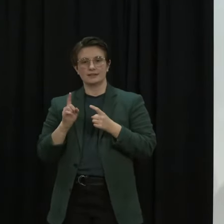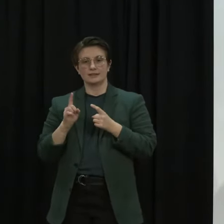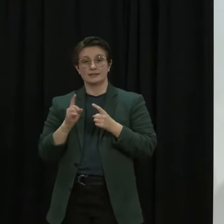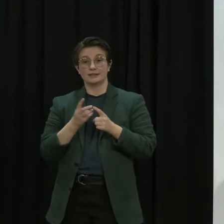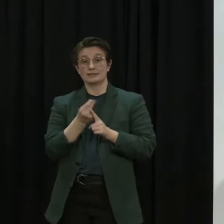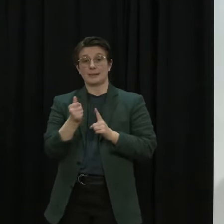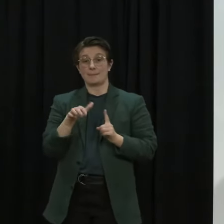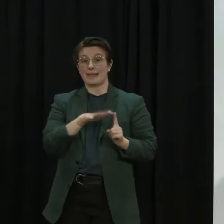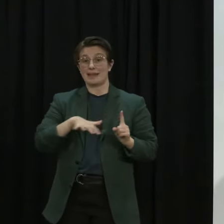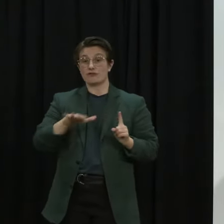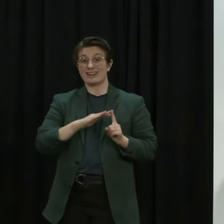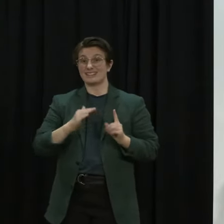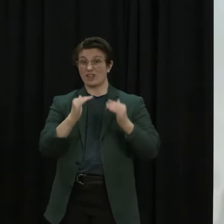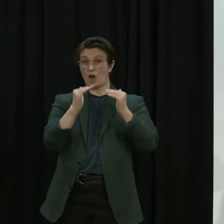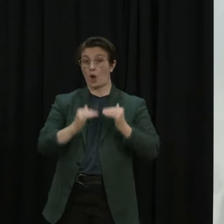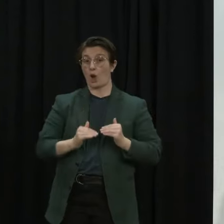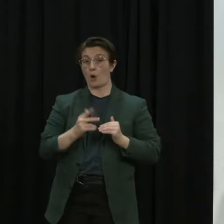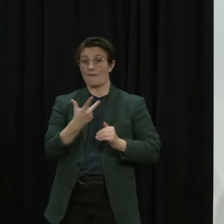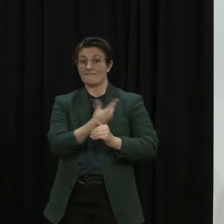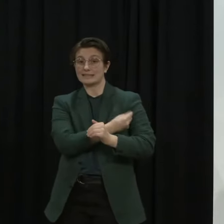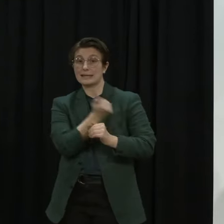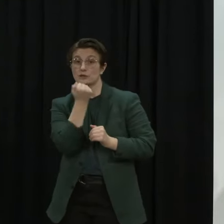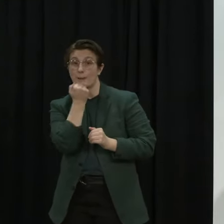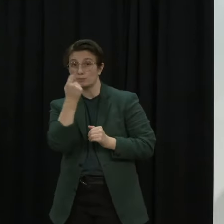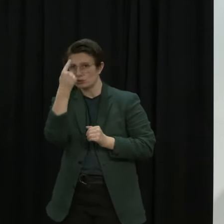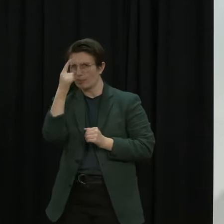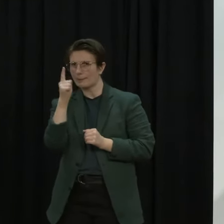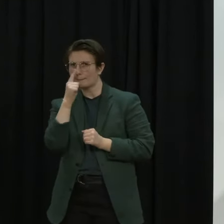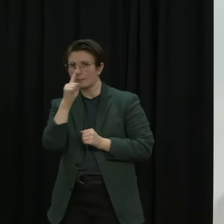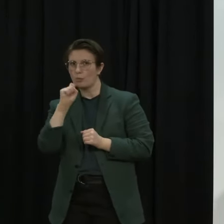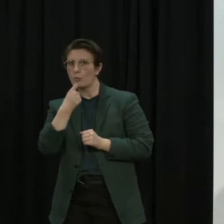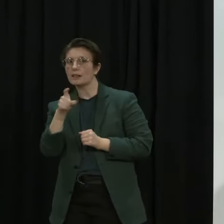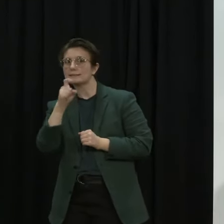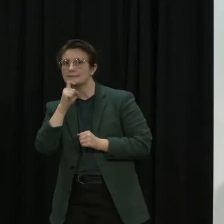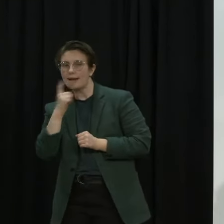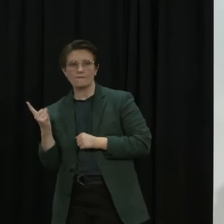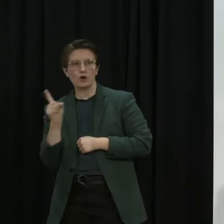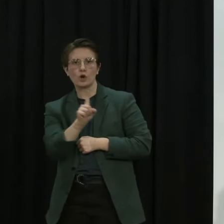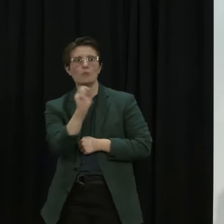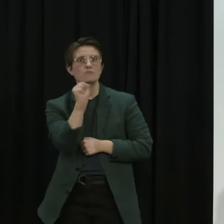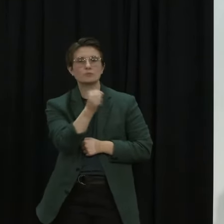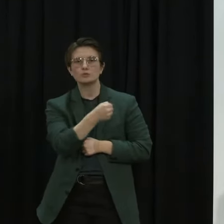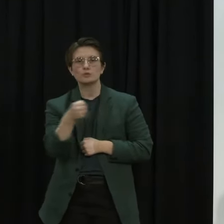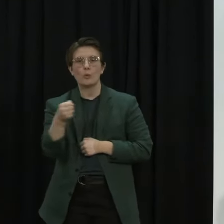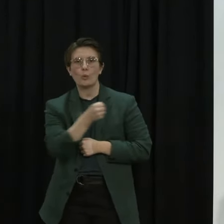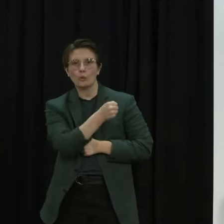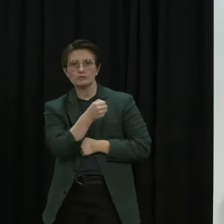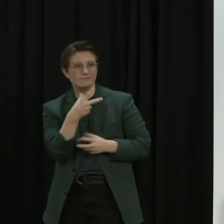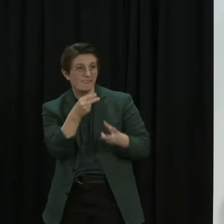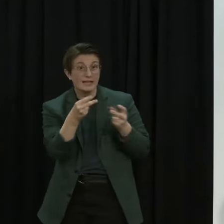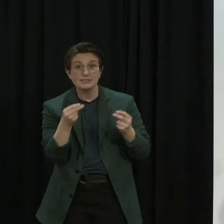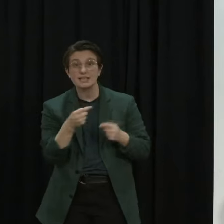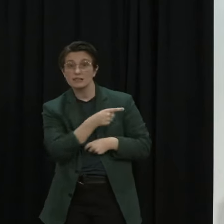Can we expect to door-to- door teams or pop-up testing